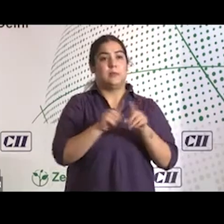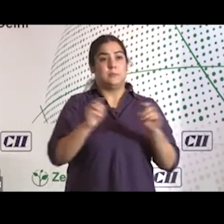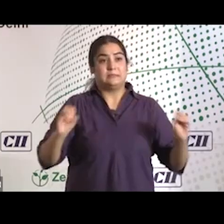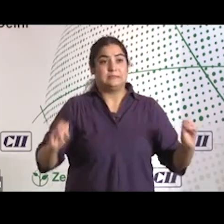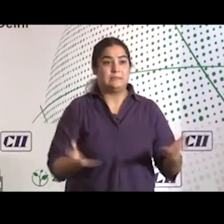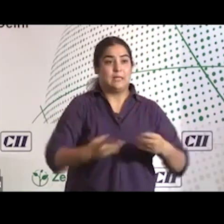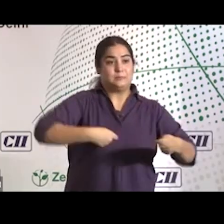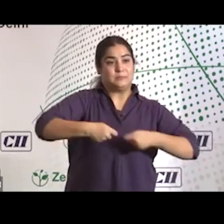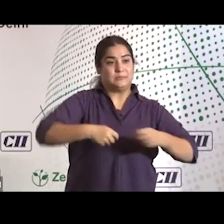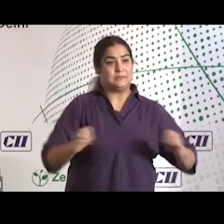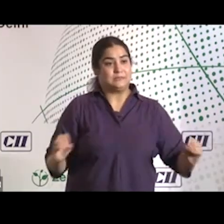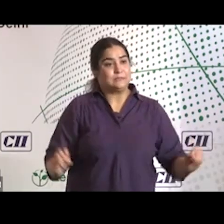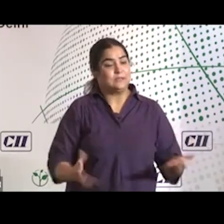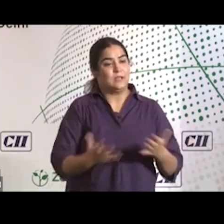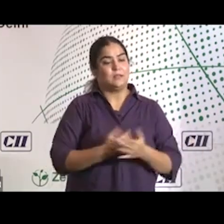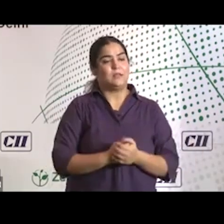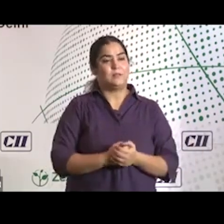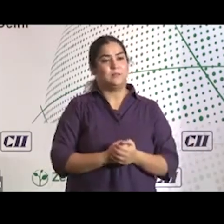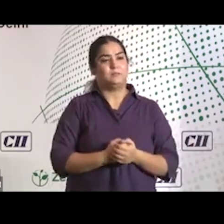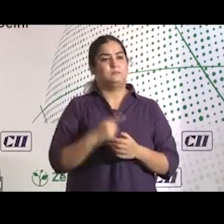which has gone to the next level